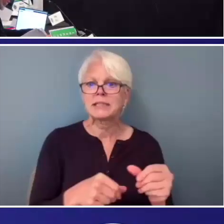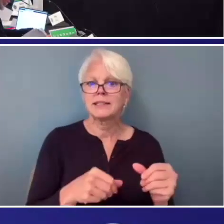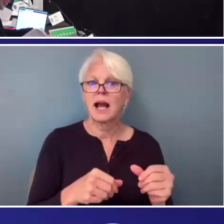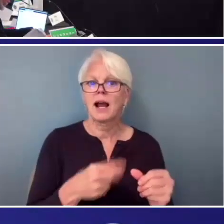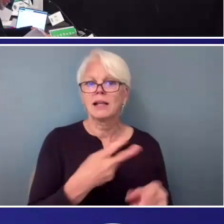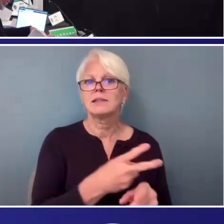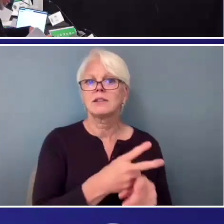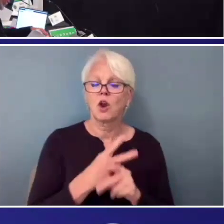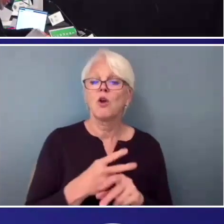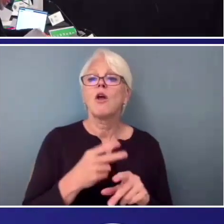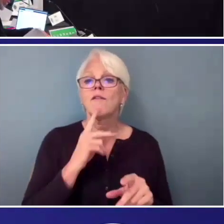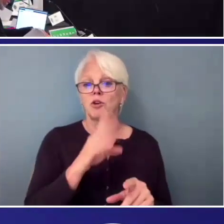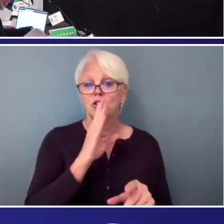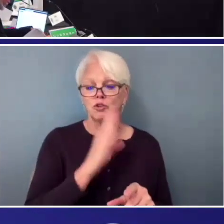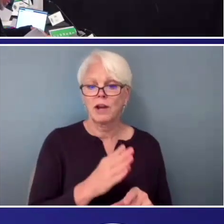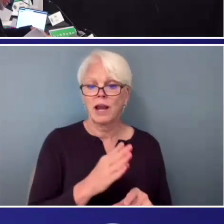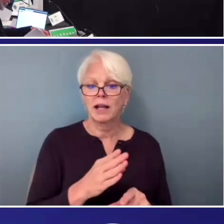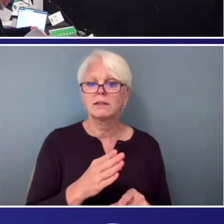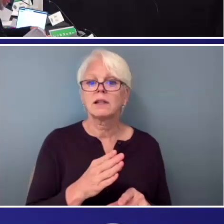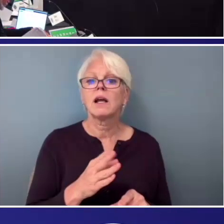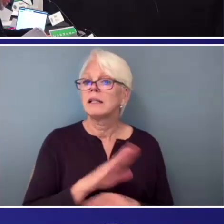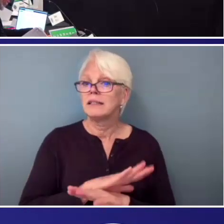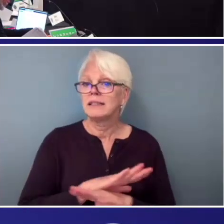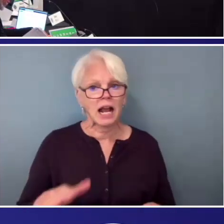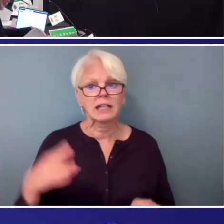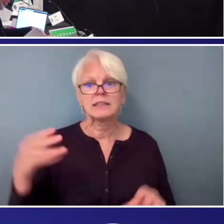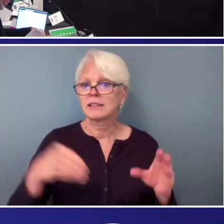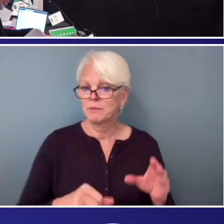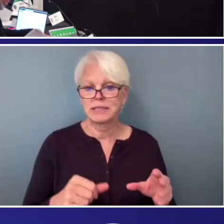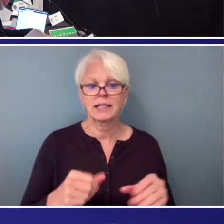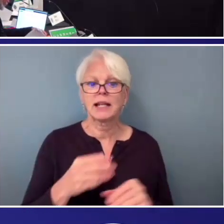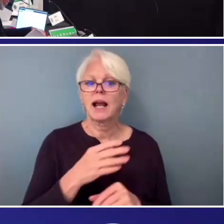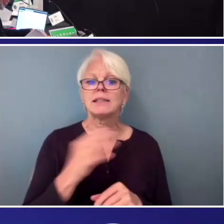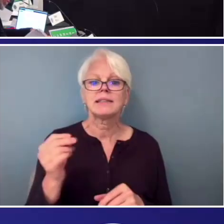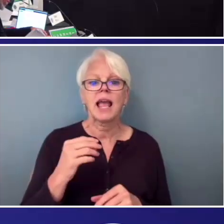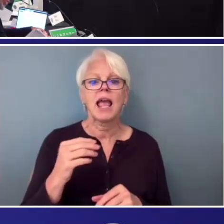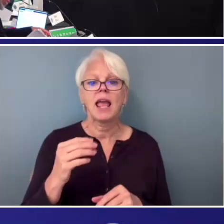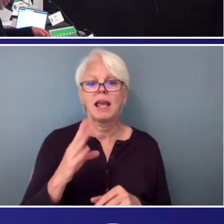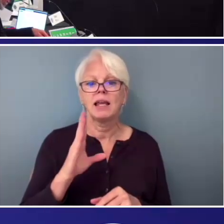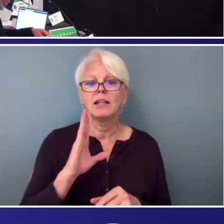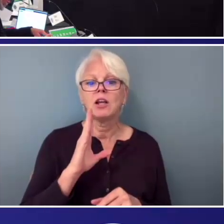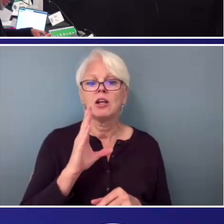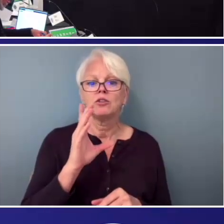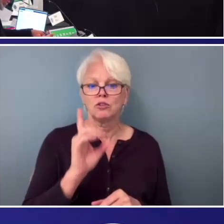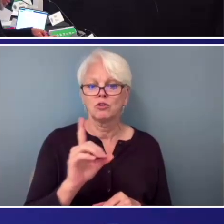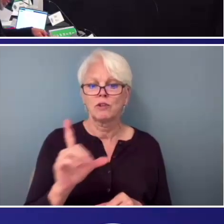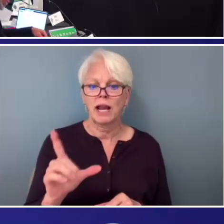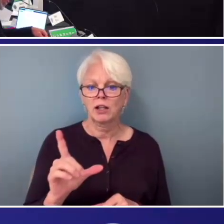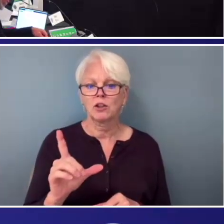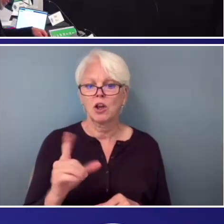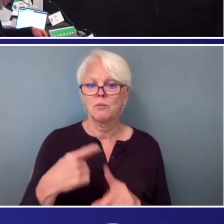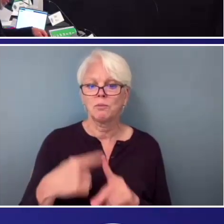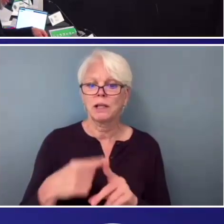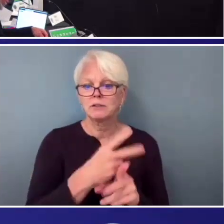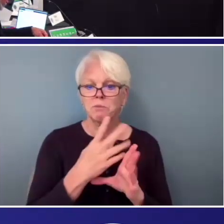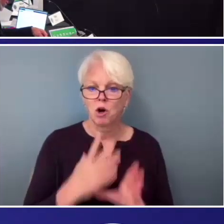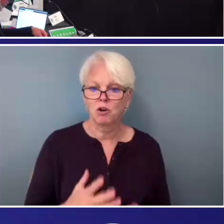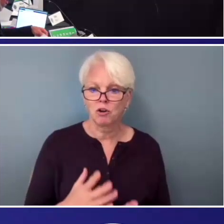and Direct PLUS Loan borrowers. We have removed the words regardless of when they entered repayment,